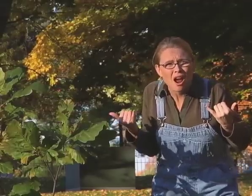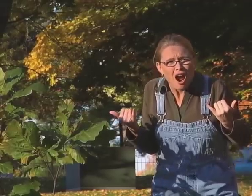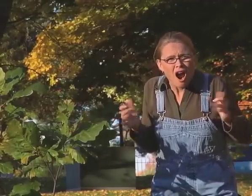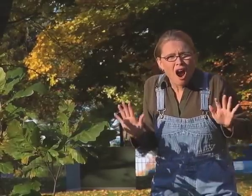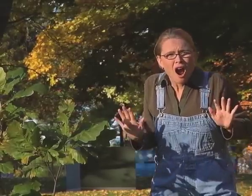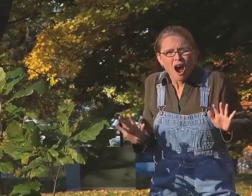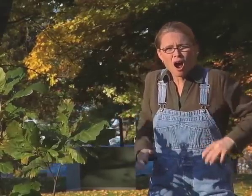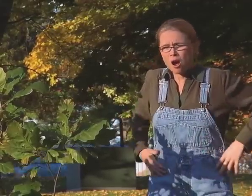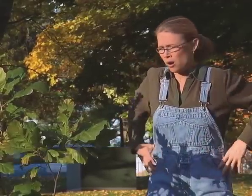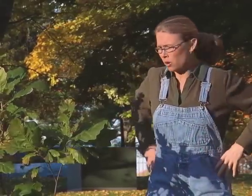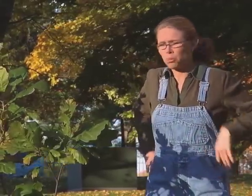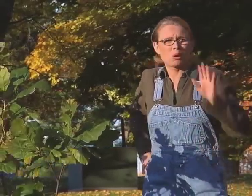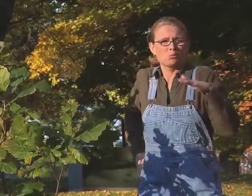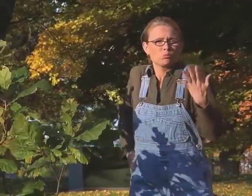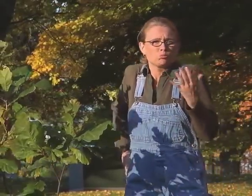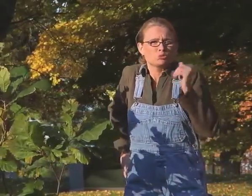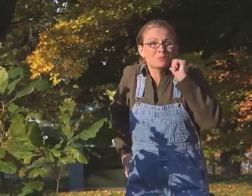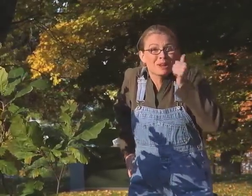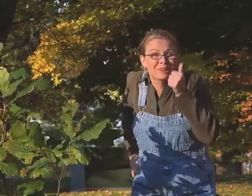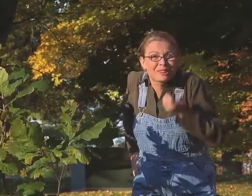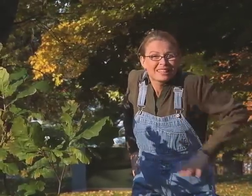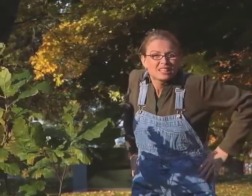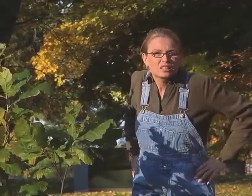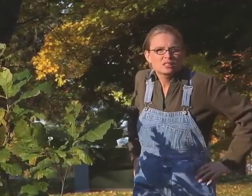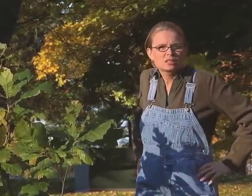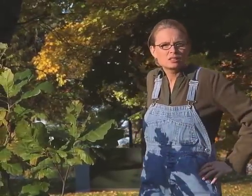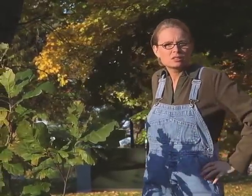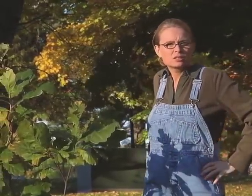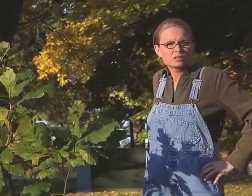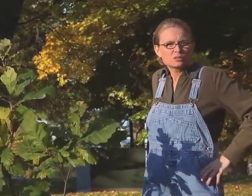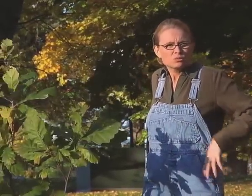OH, WELL I'LL WAIT. I'LL DO IT TOMORROW!